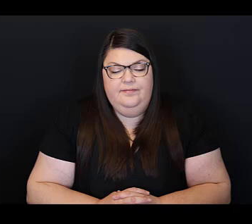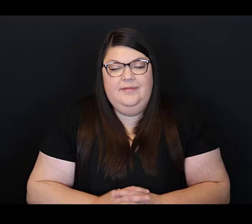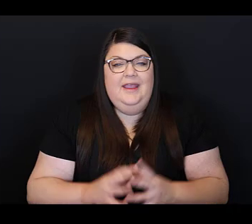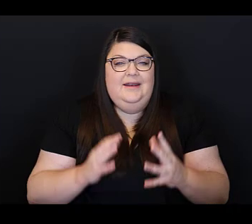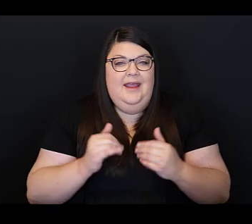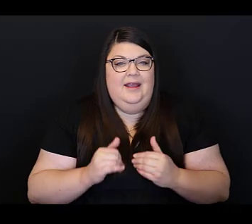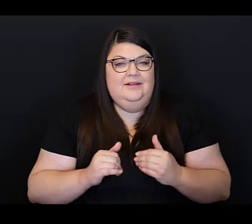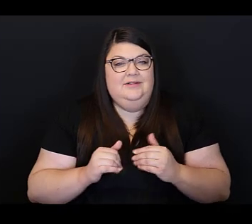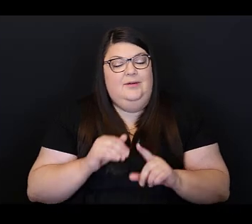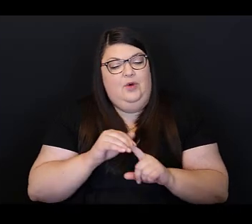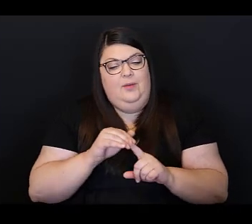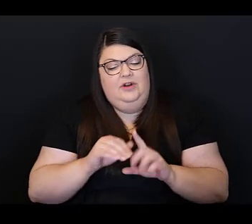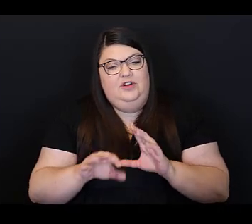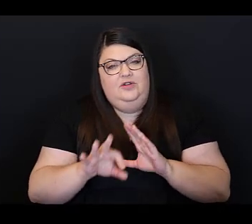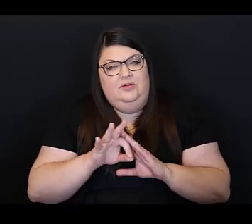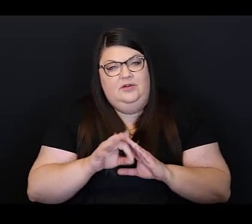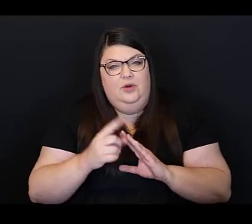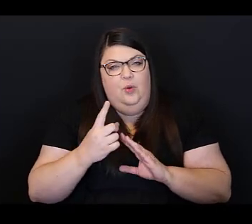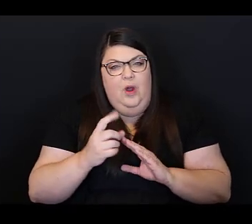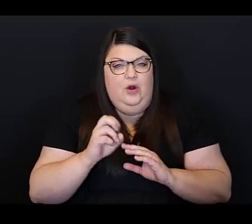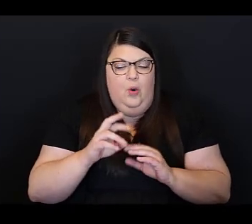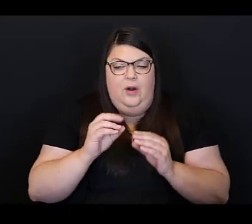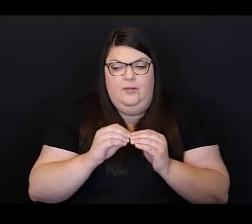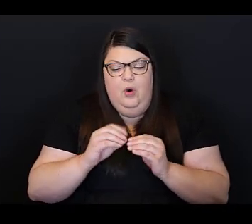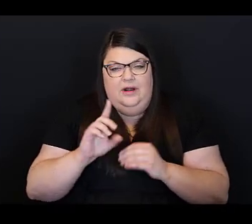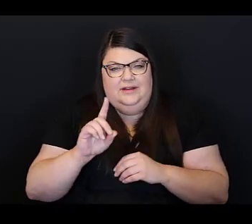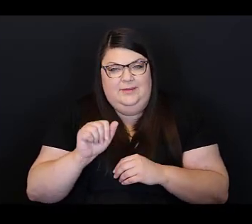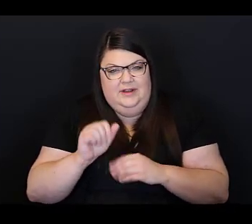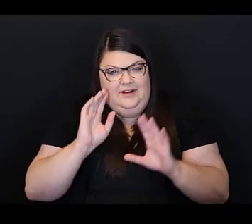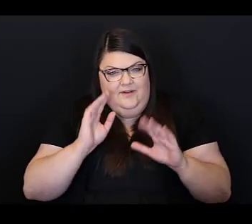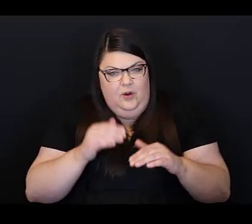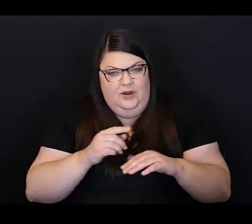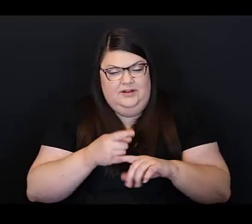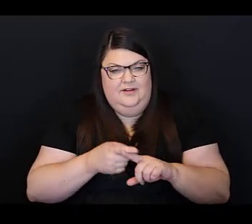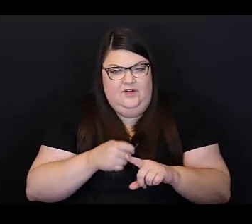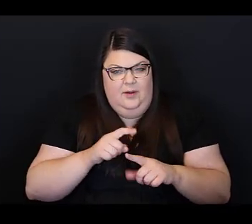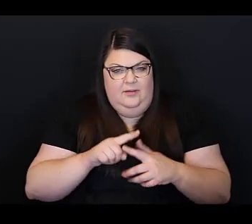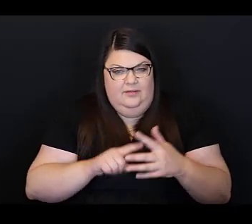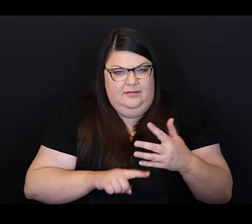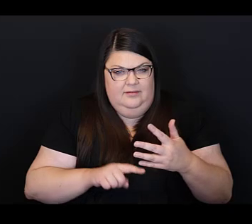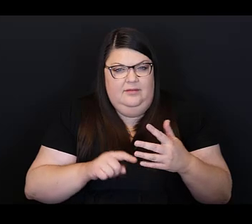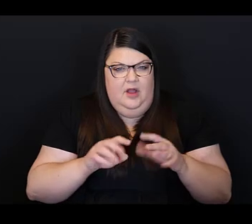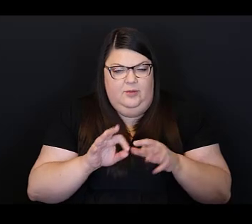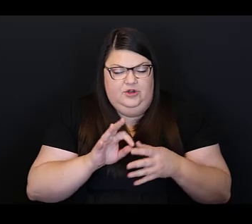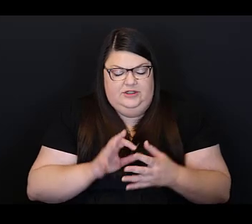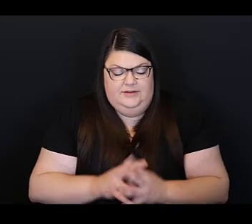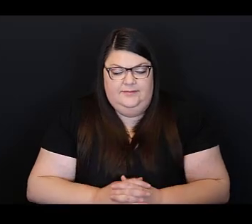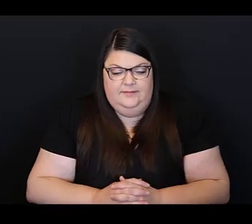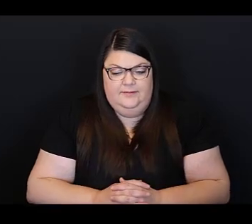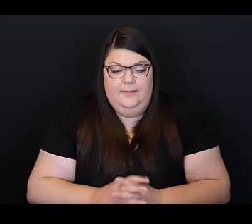prompted to select one or more disability focus for the material from the following options: